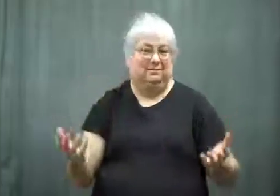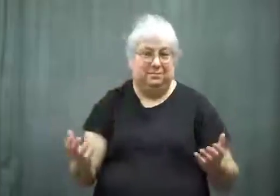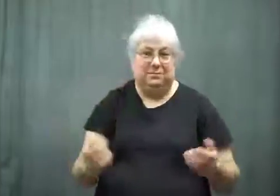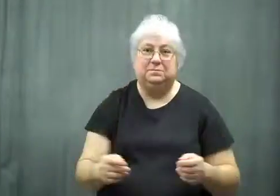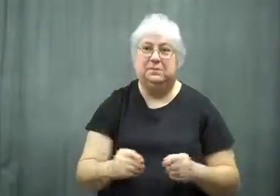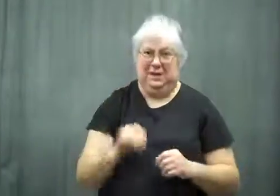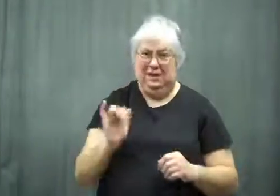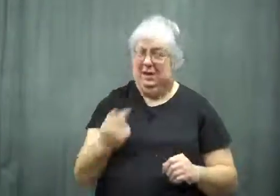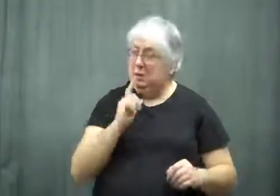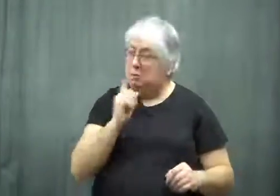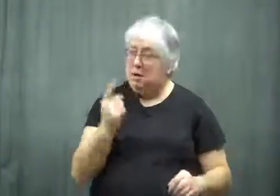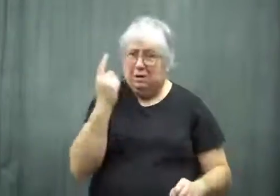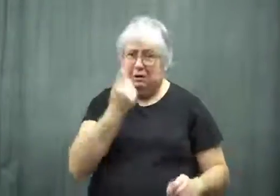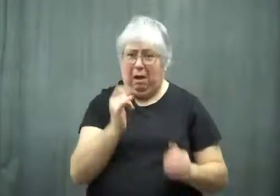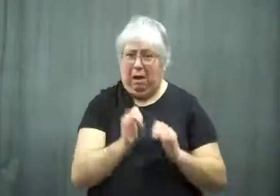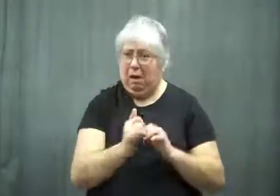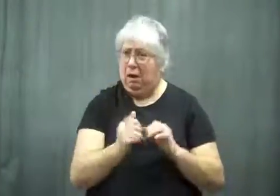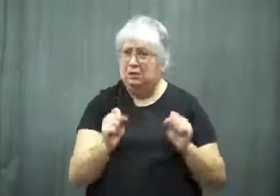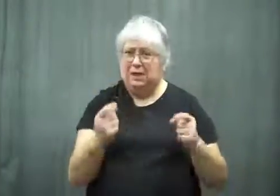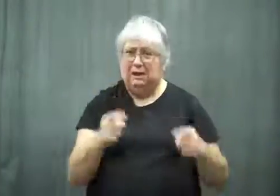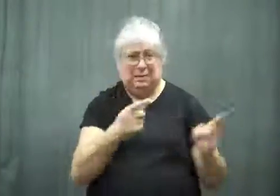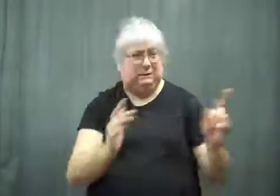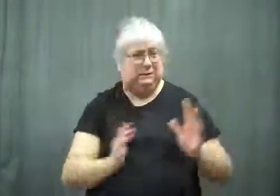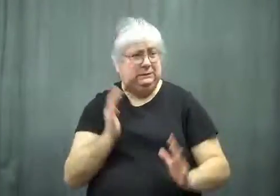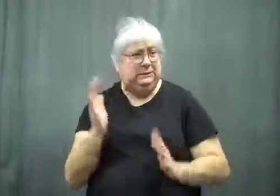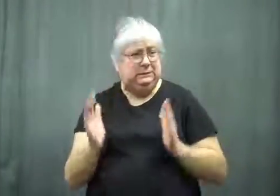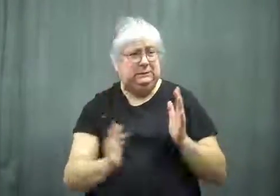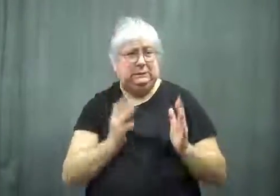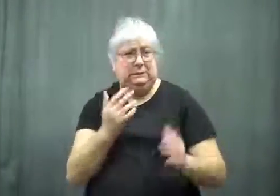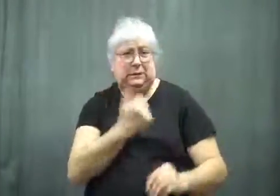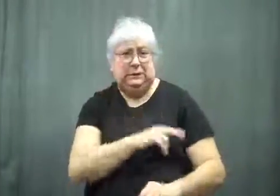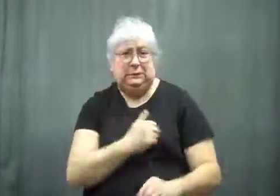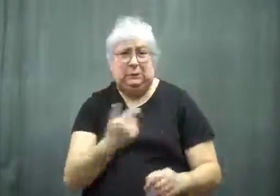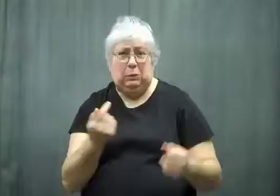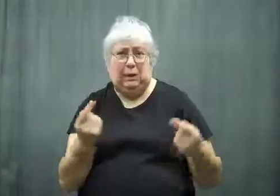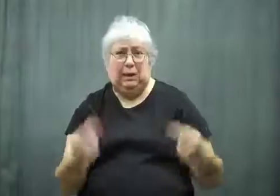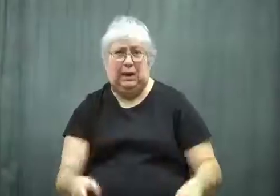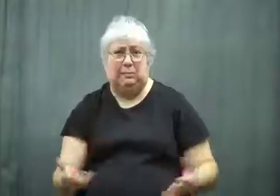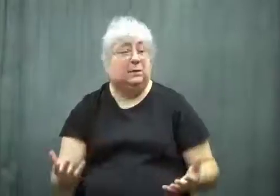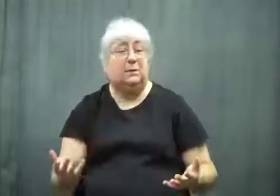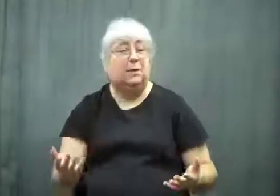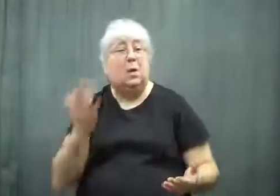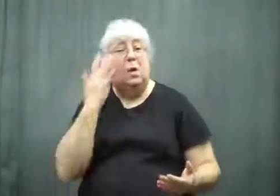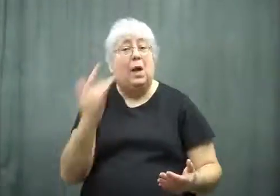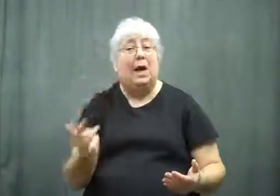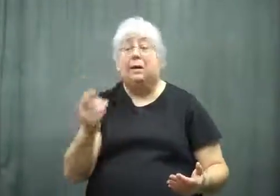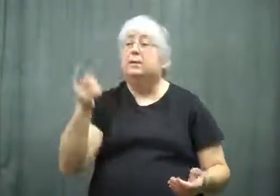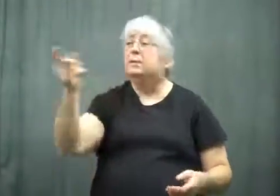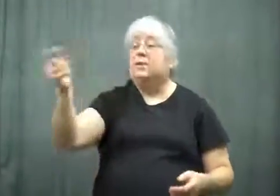How could this happen in a state-of-the-art hospital?